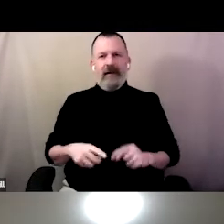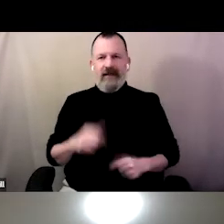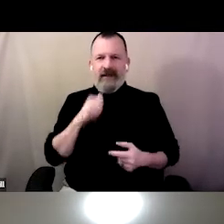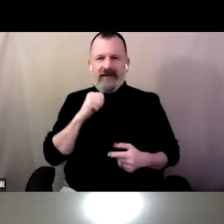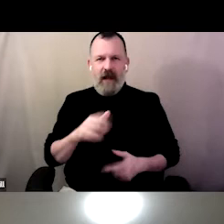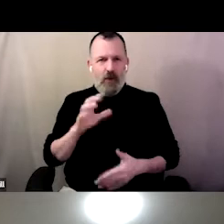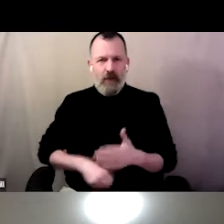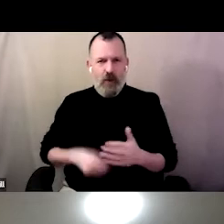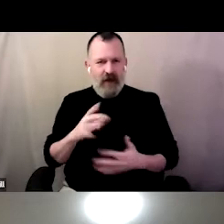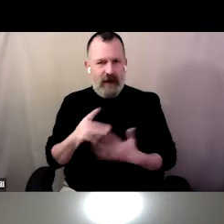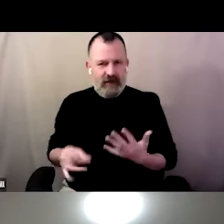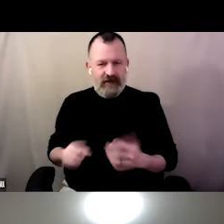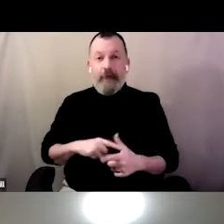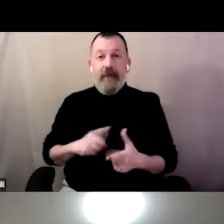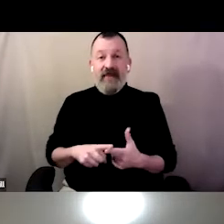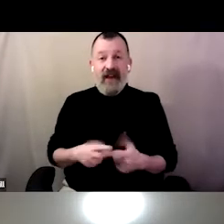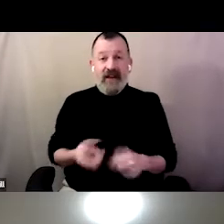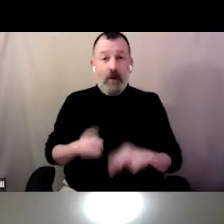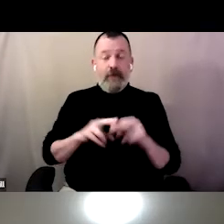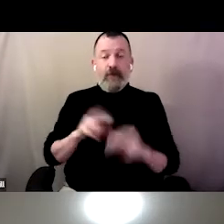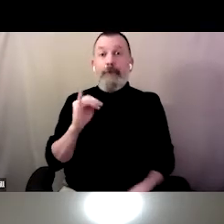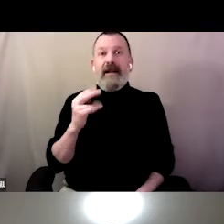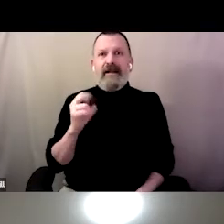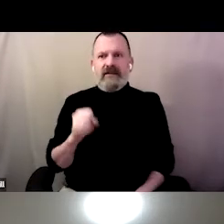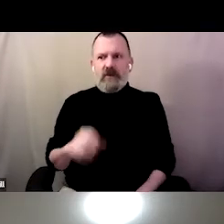then ransoms got into the millions and I started going wow that's a, that's a lot of money.